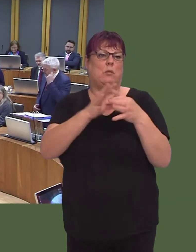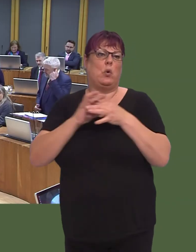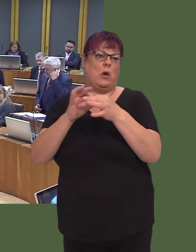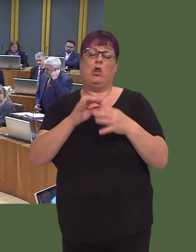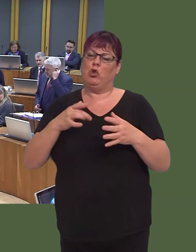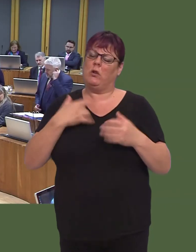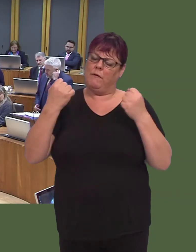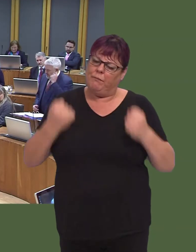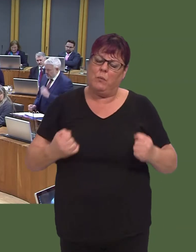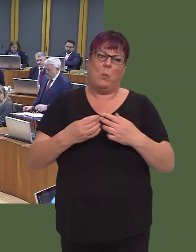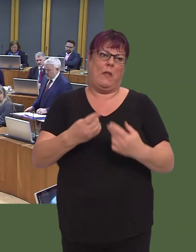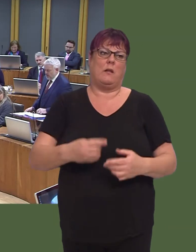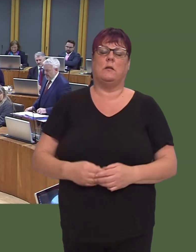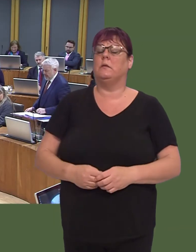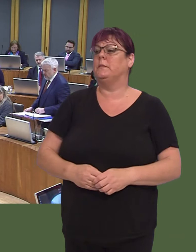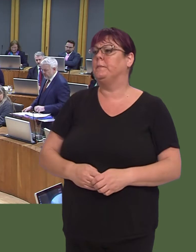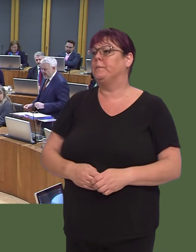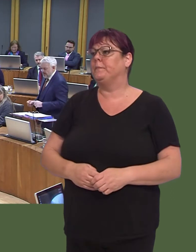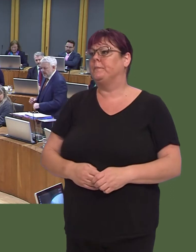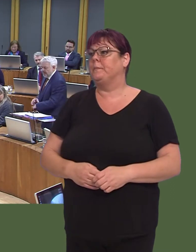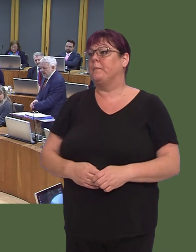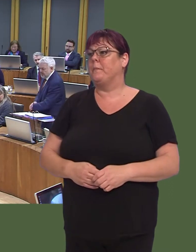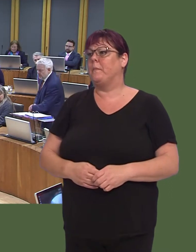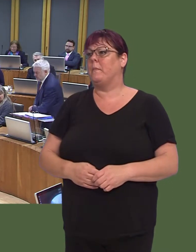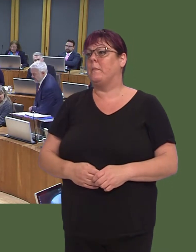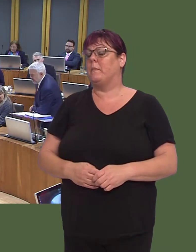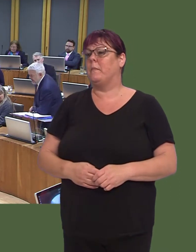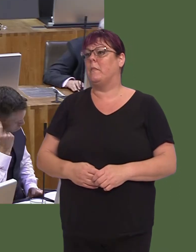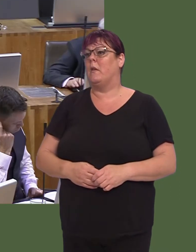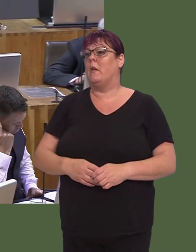Carwyn Jones AM: First, of course, nobody argues that there should be any kind of hard